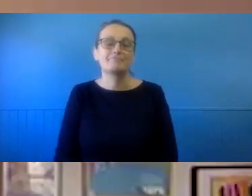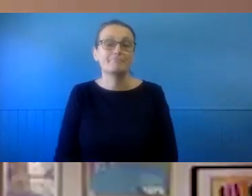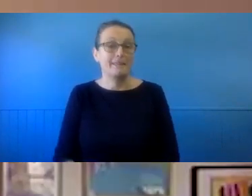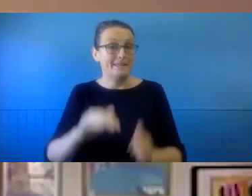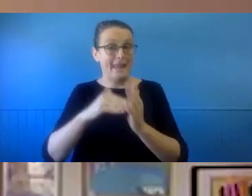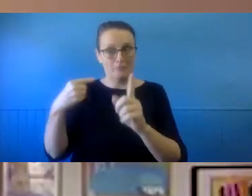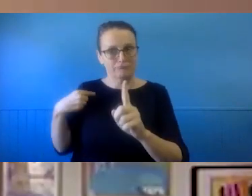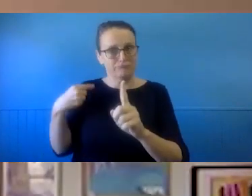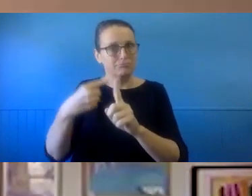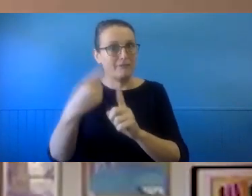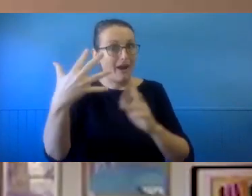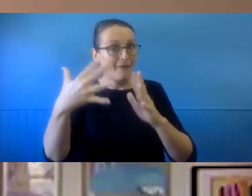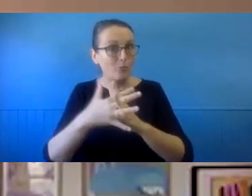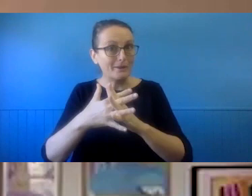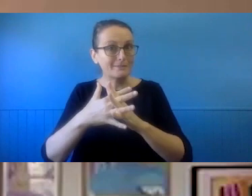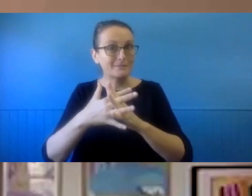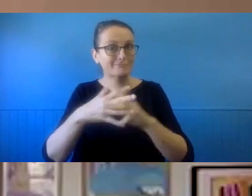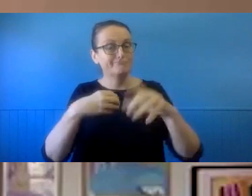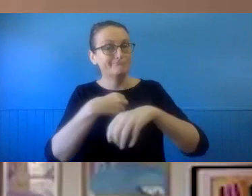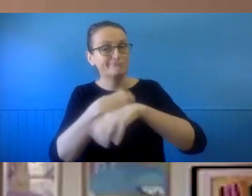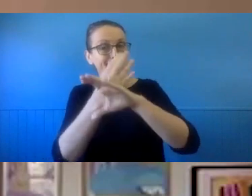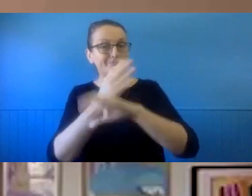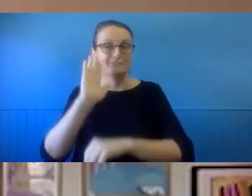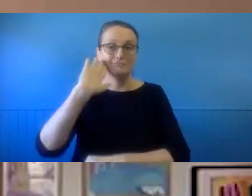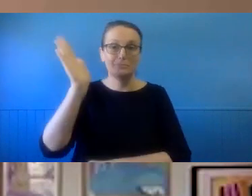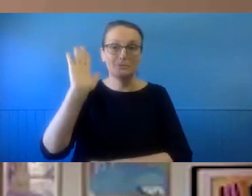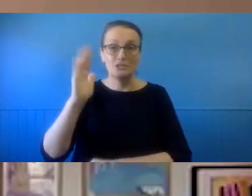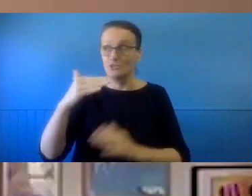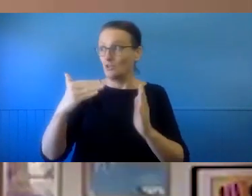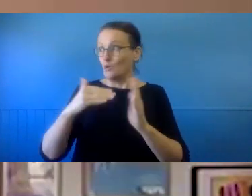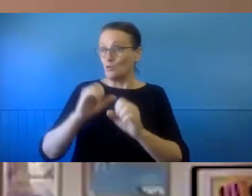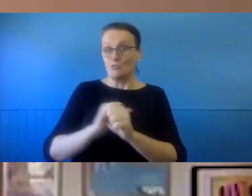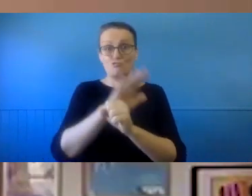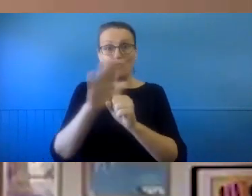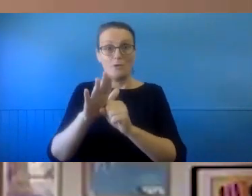weeks and many of us are at the end of week 8 of lockdown - some even